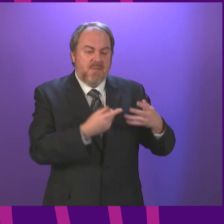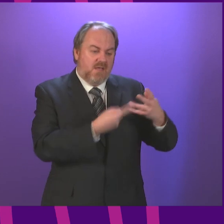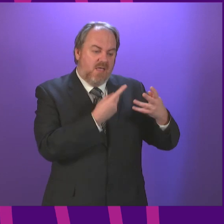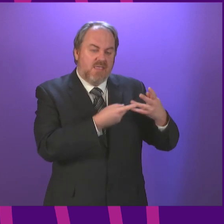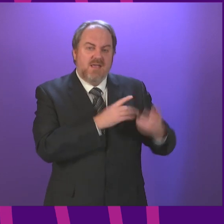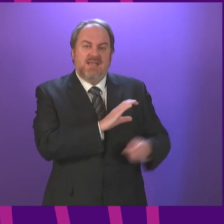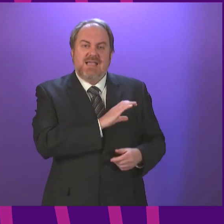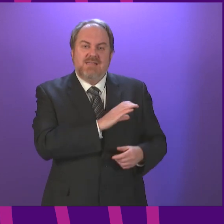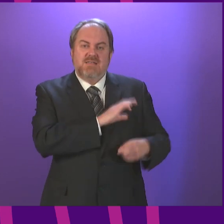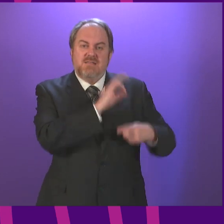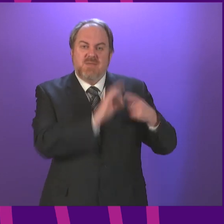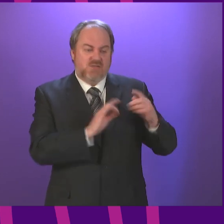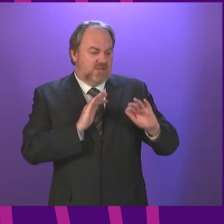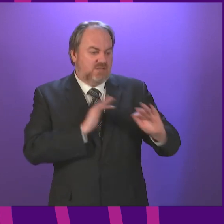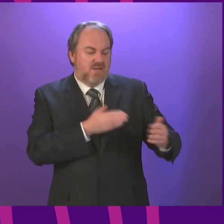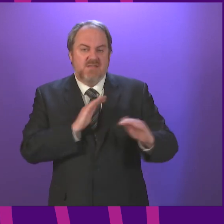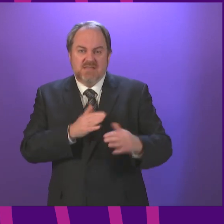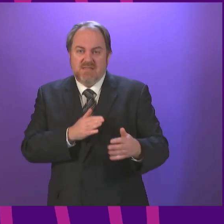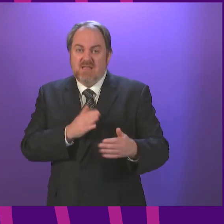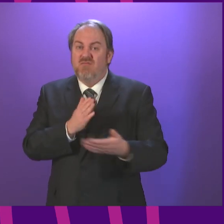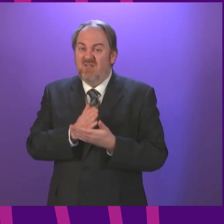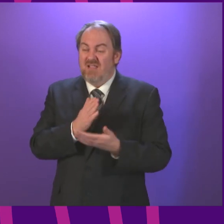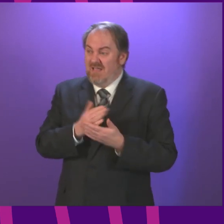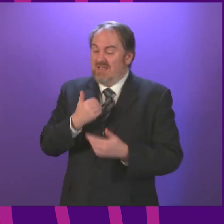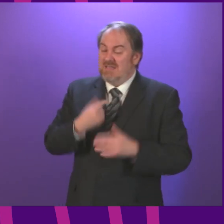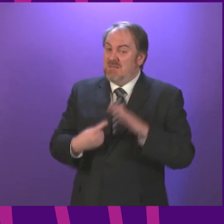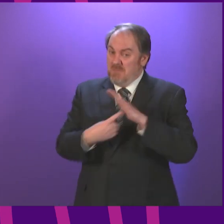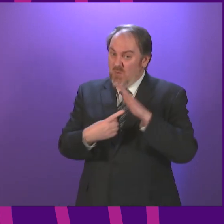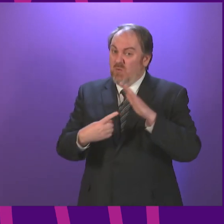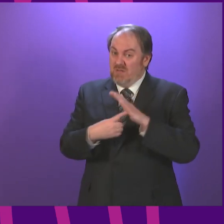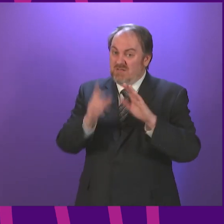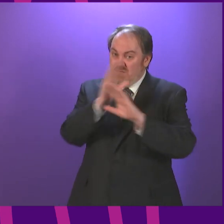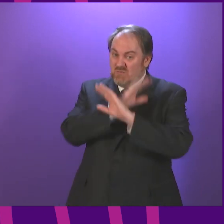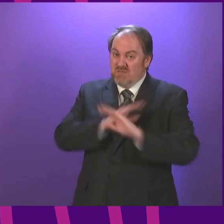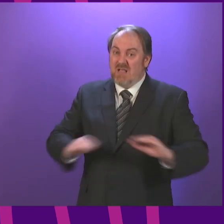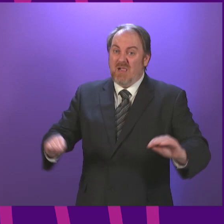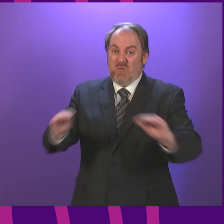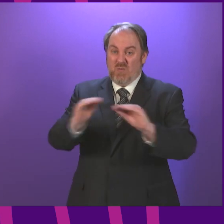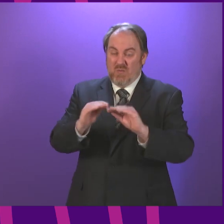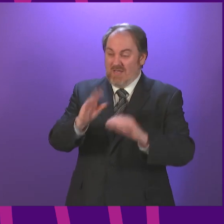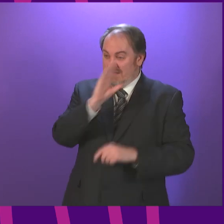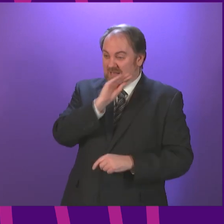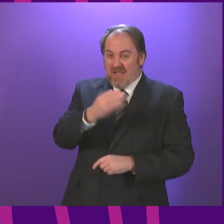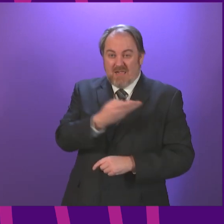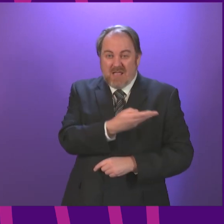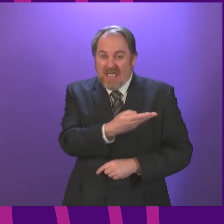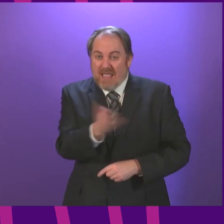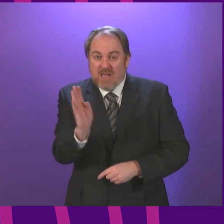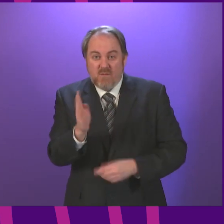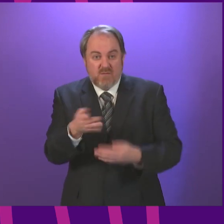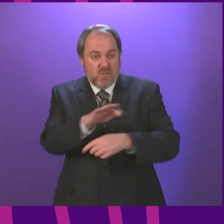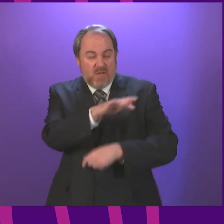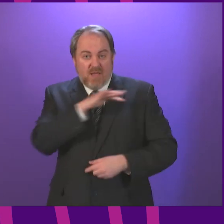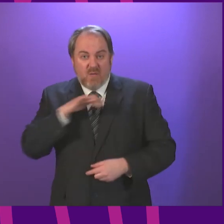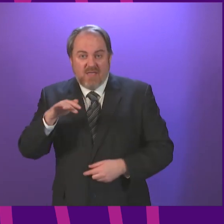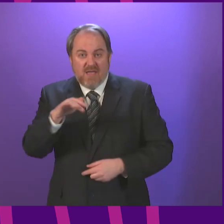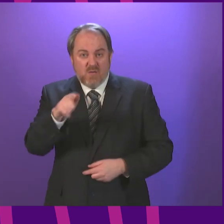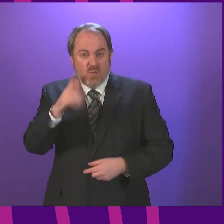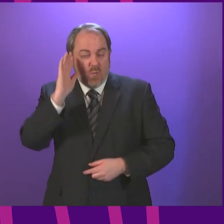that I take the opportunity to say directly to anybody who has worries about symptoms